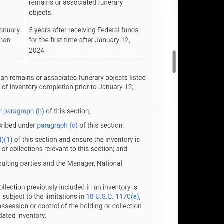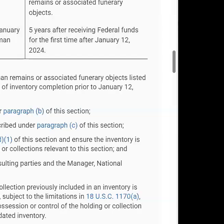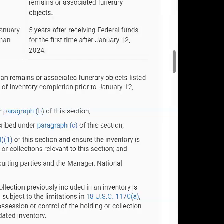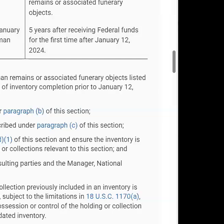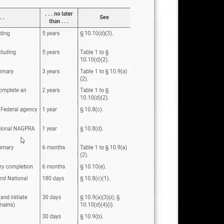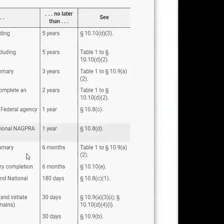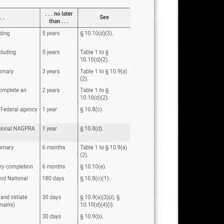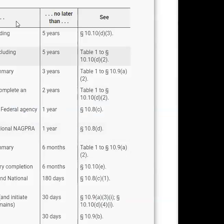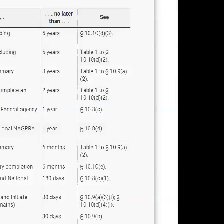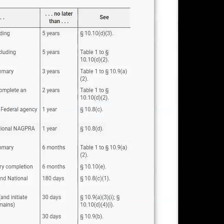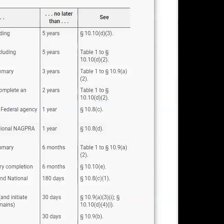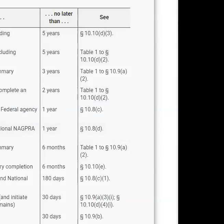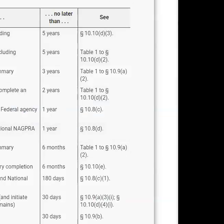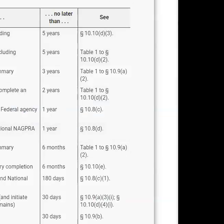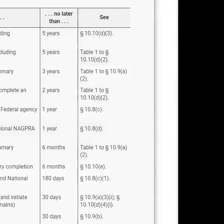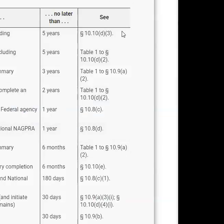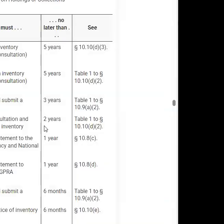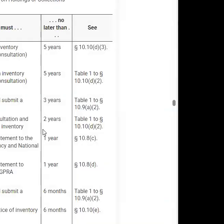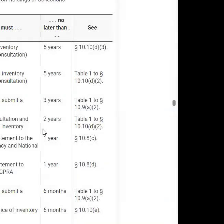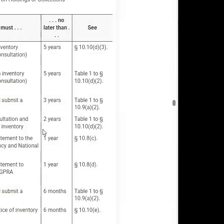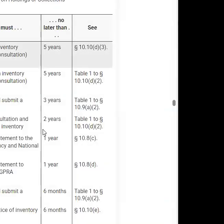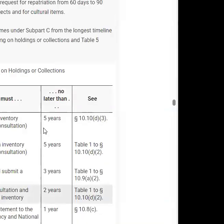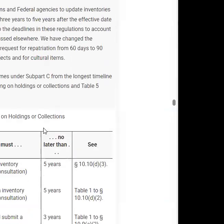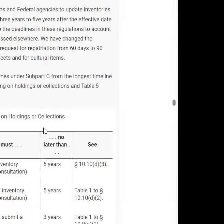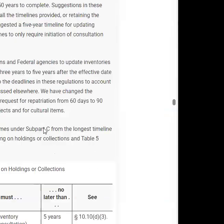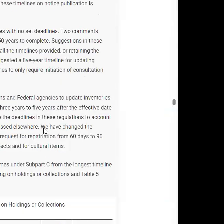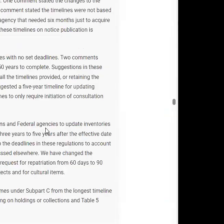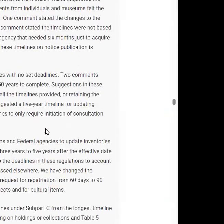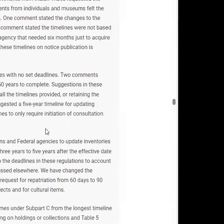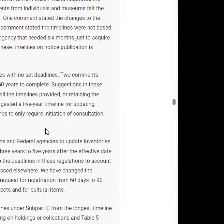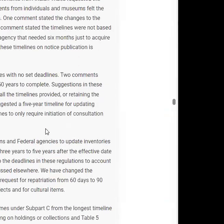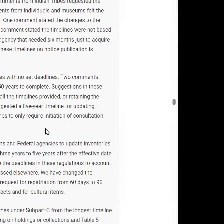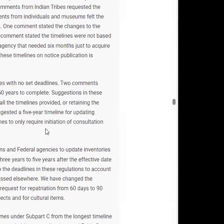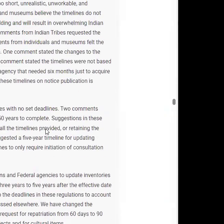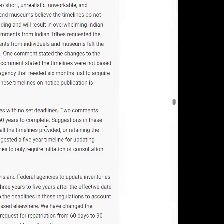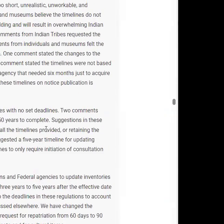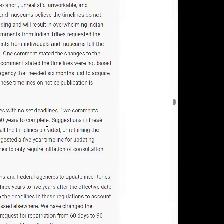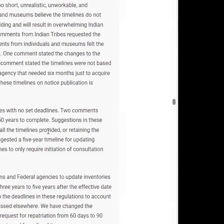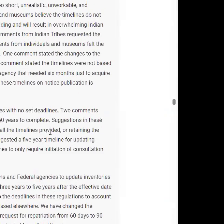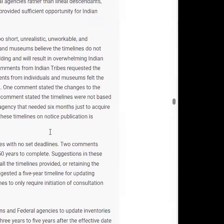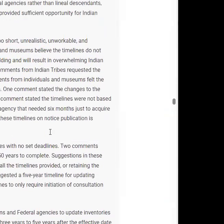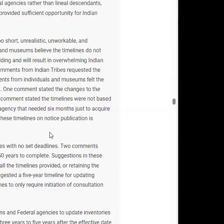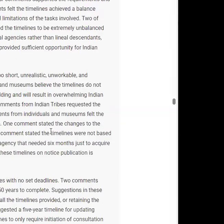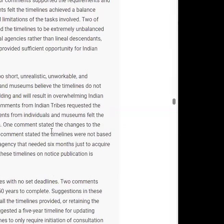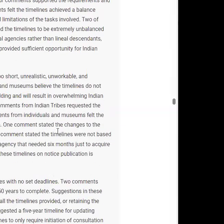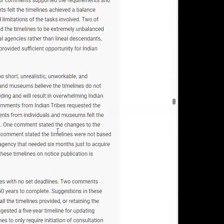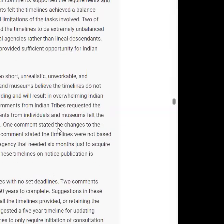Going back to the final regulations again, we address this um as well as summarize all of